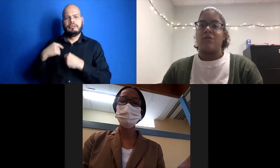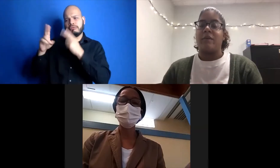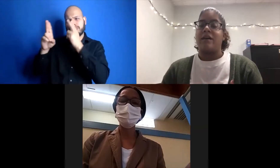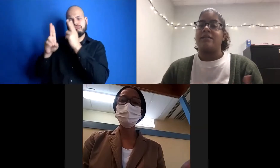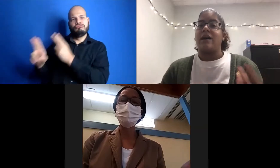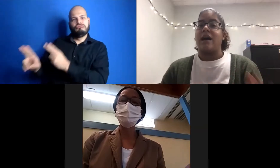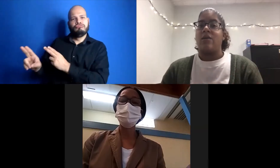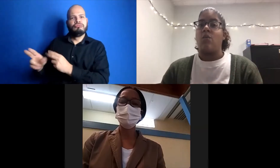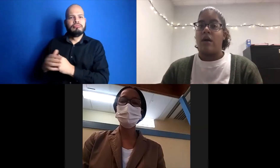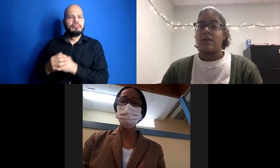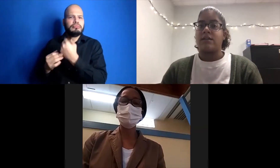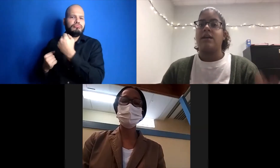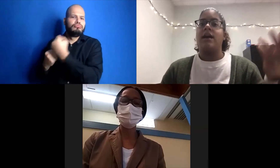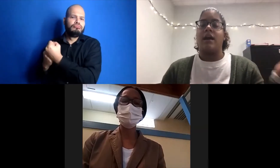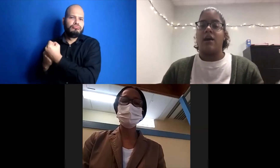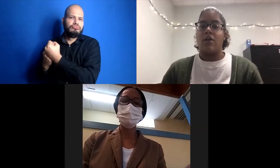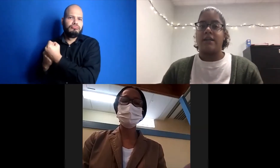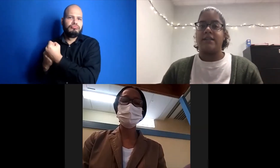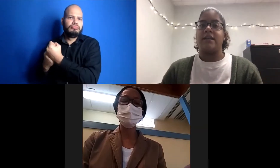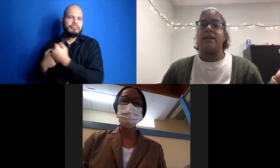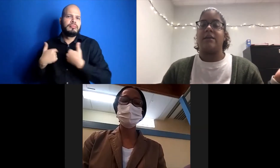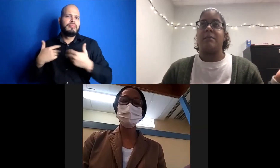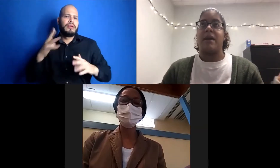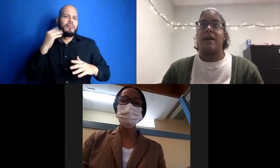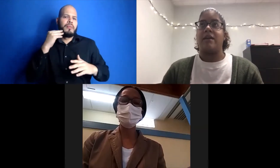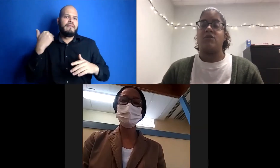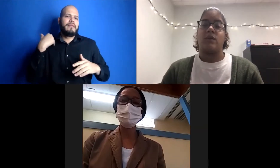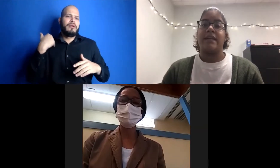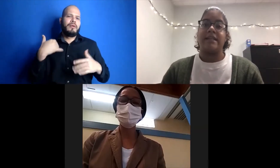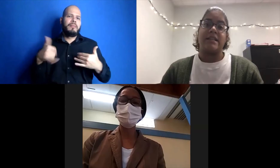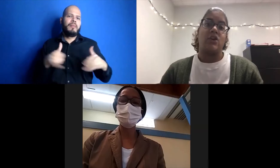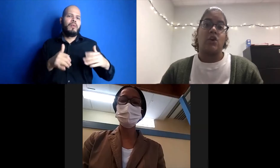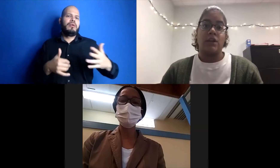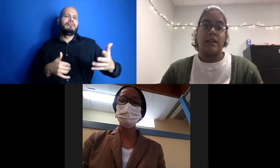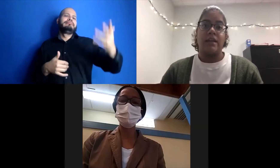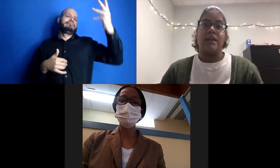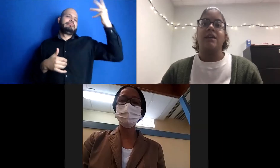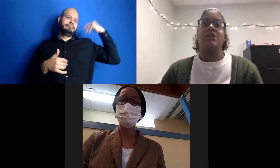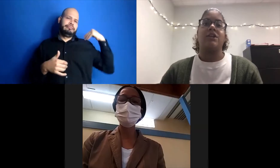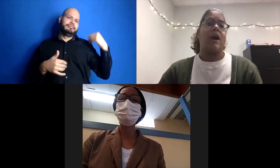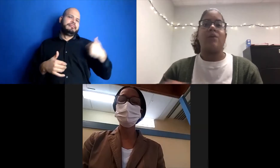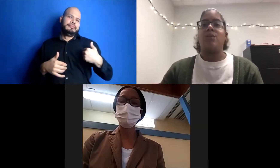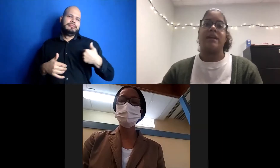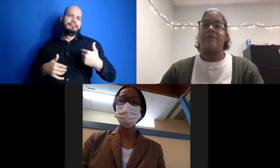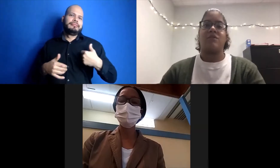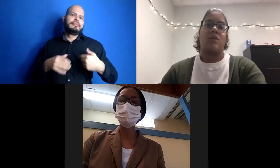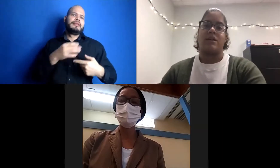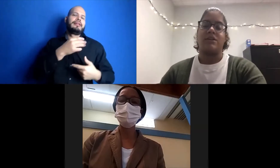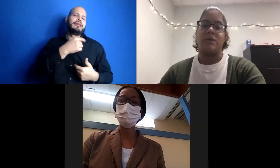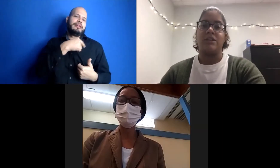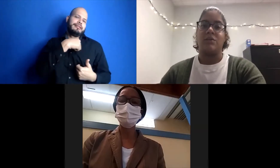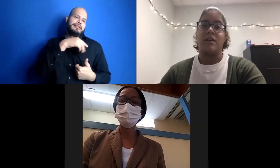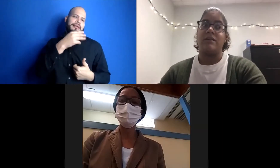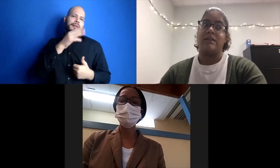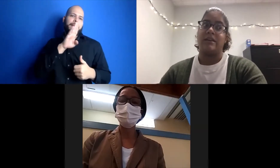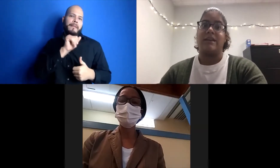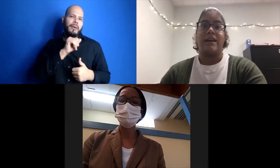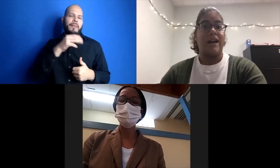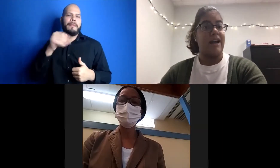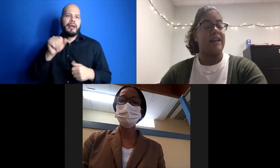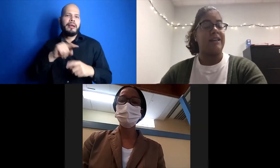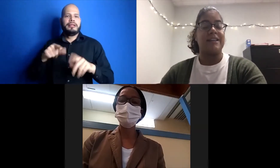because I walked at RIT in May of 2019 early so I wouldn't have to walk in 2020 and I ended up being